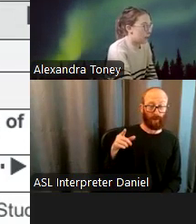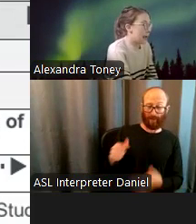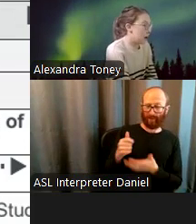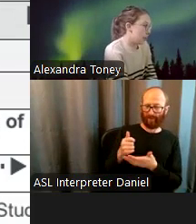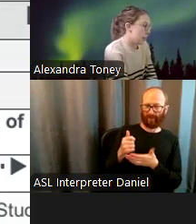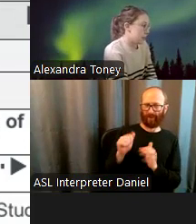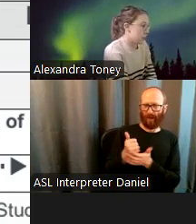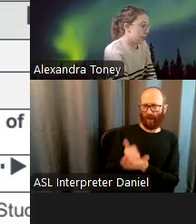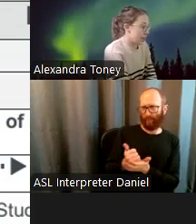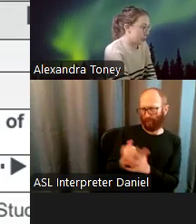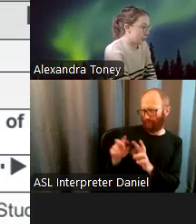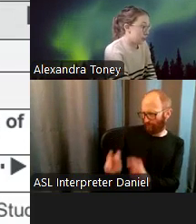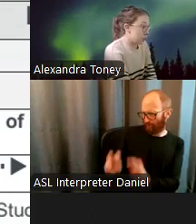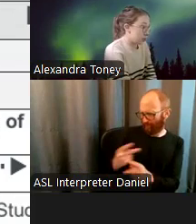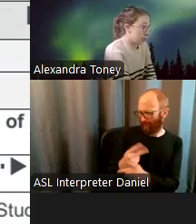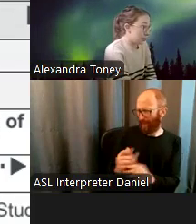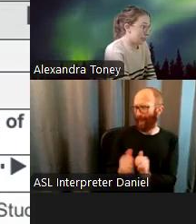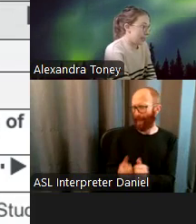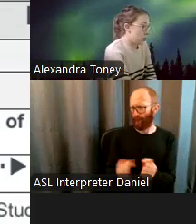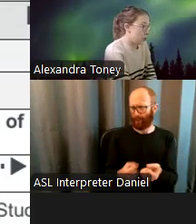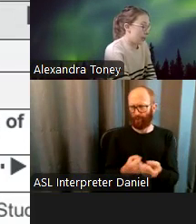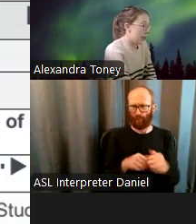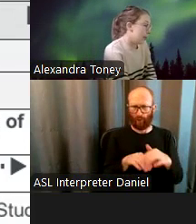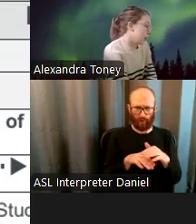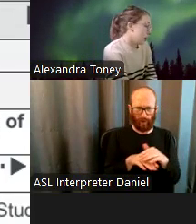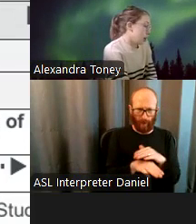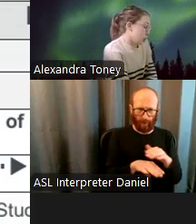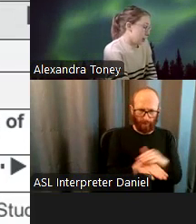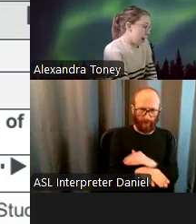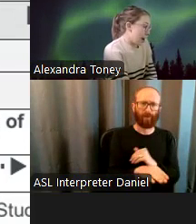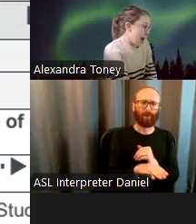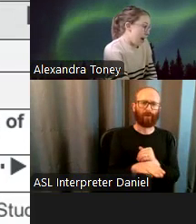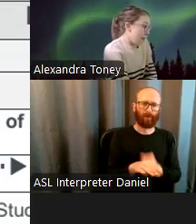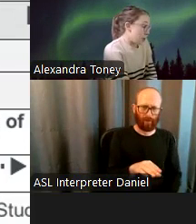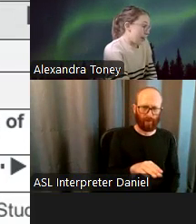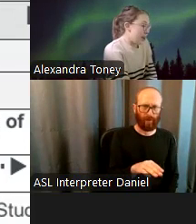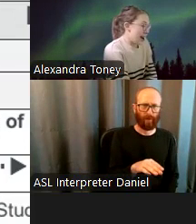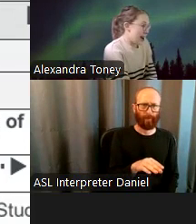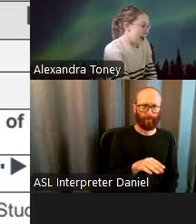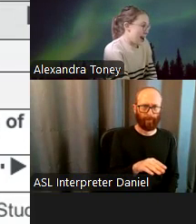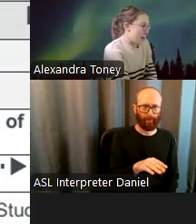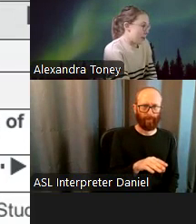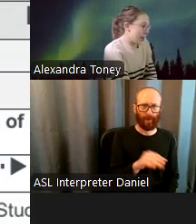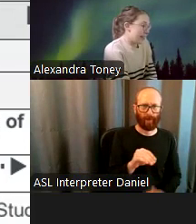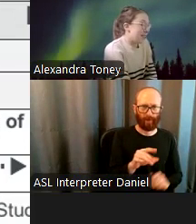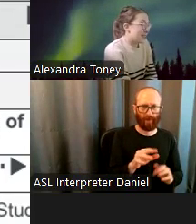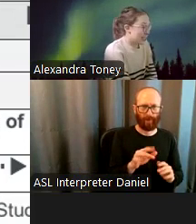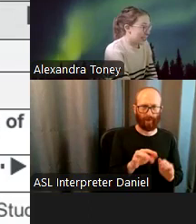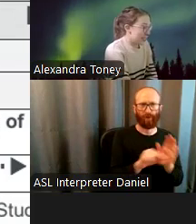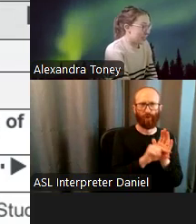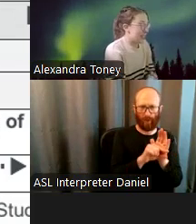for how we can support access and progress and great grade level learning standards